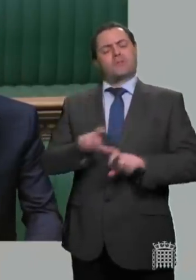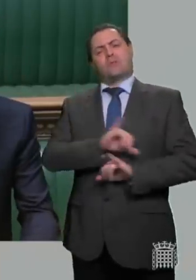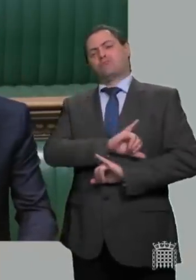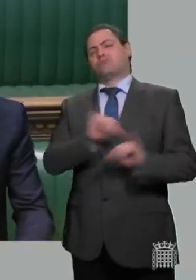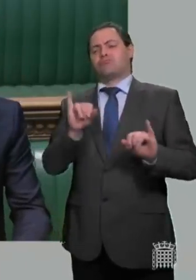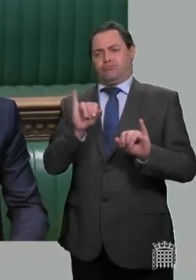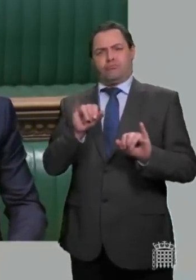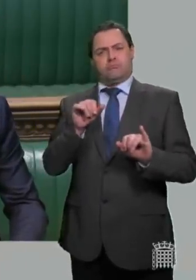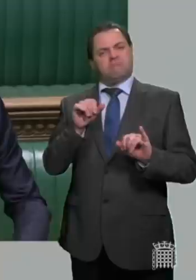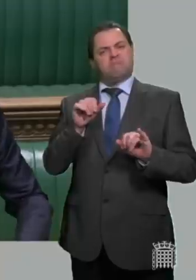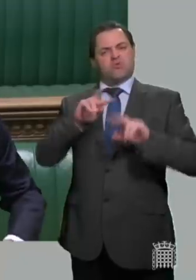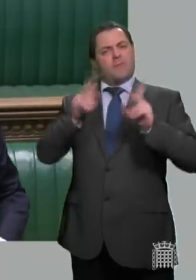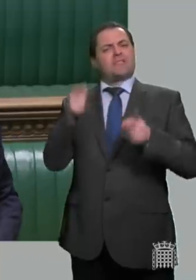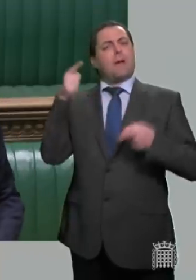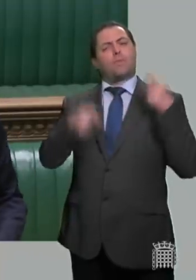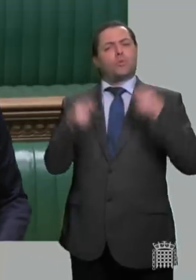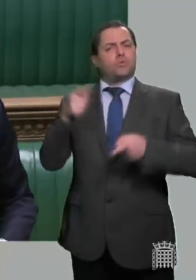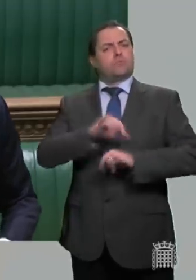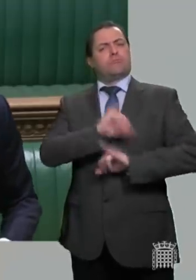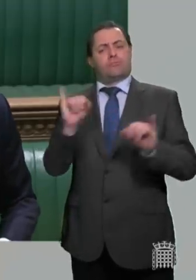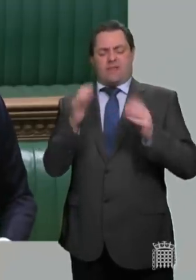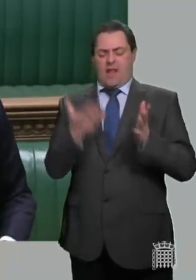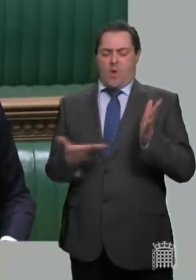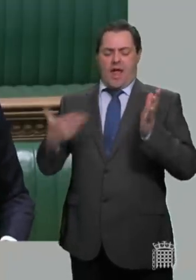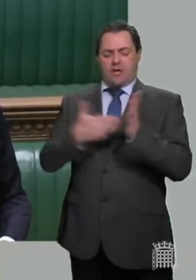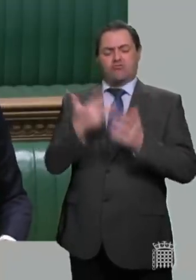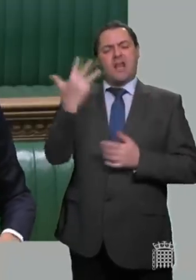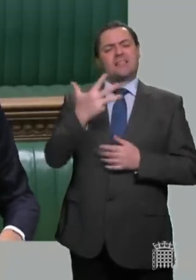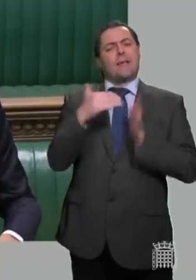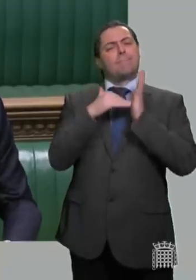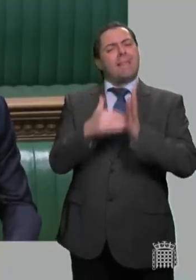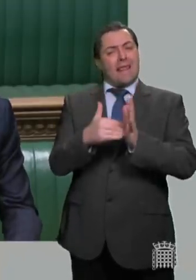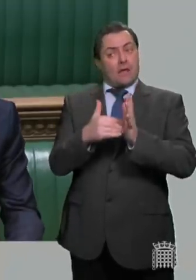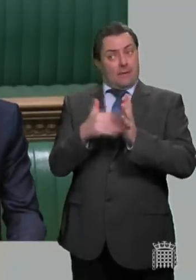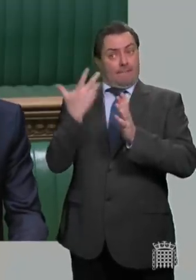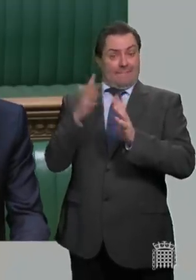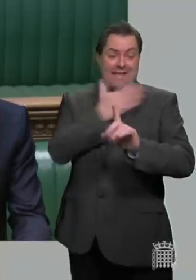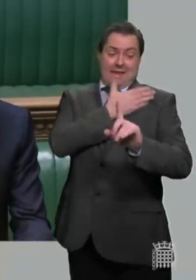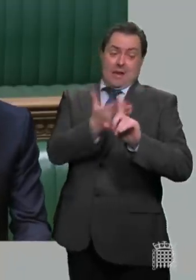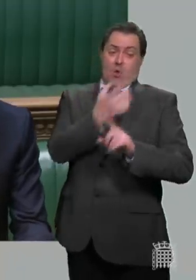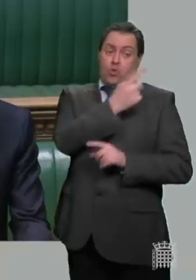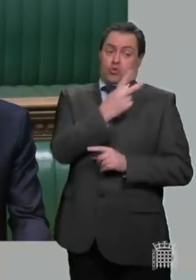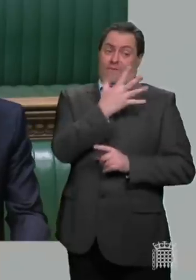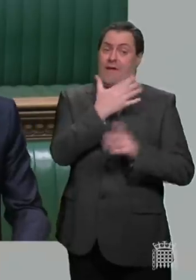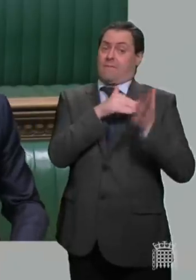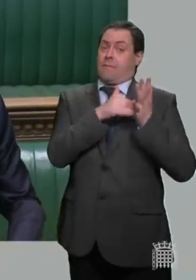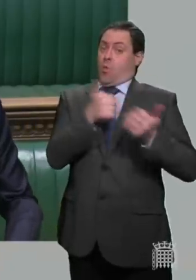today an extra £19 million, on top of the £125 million we announced at the spending review,